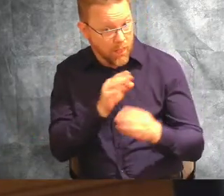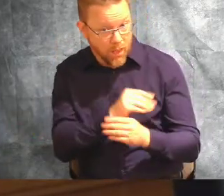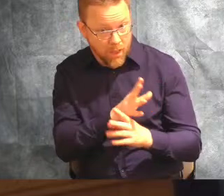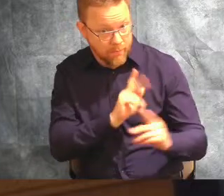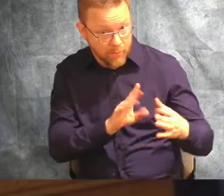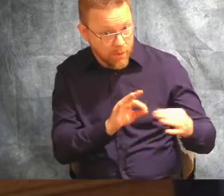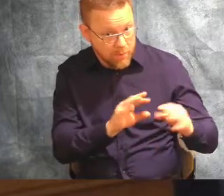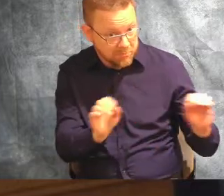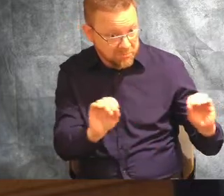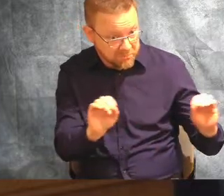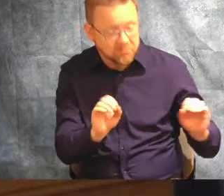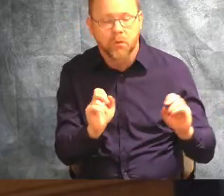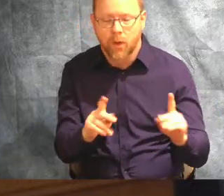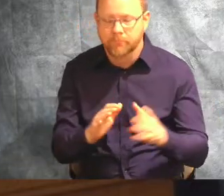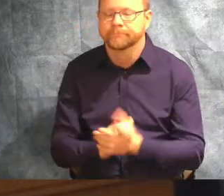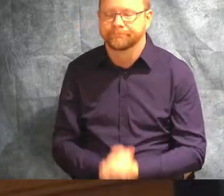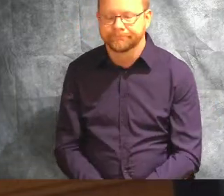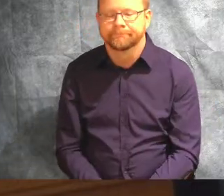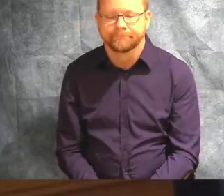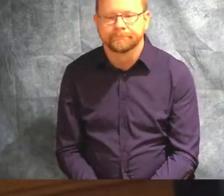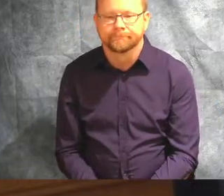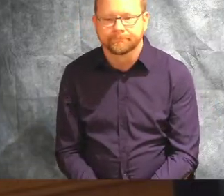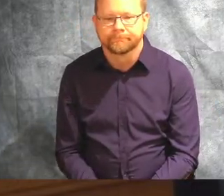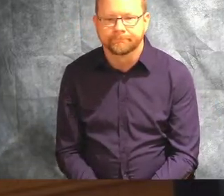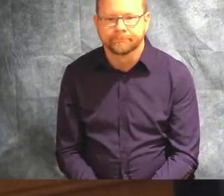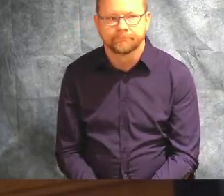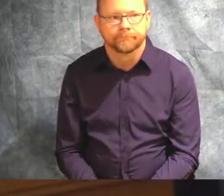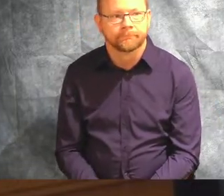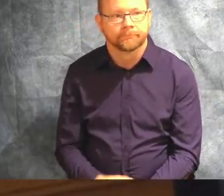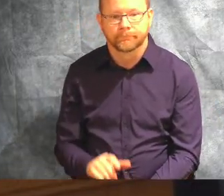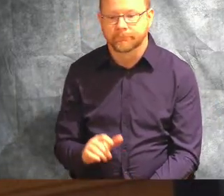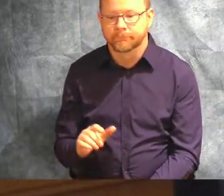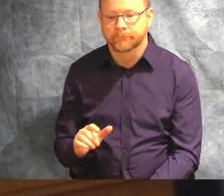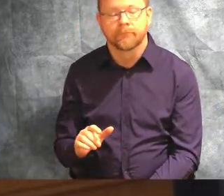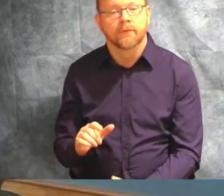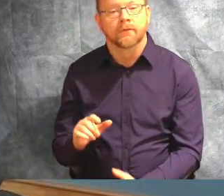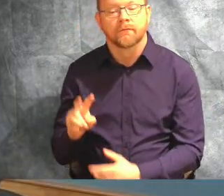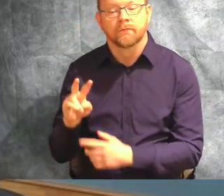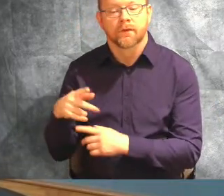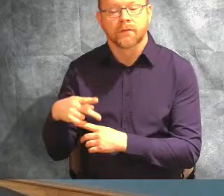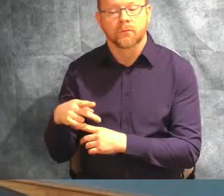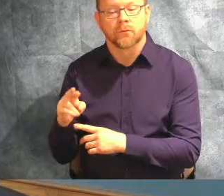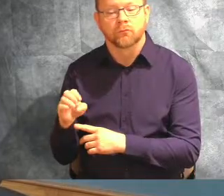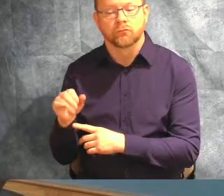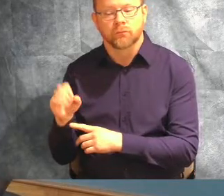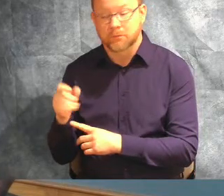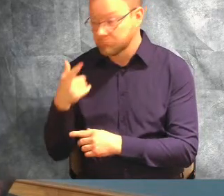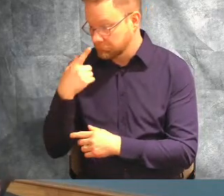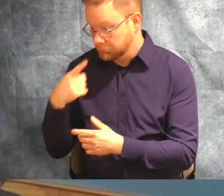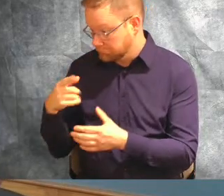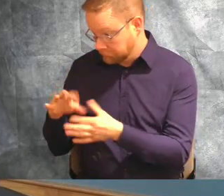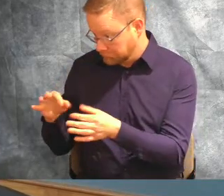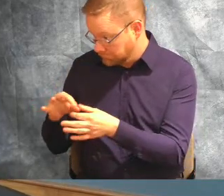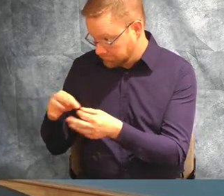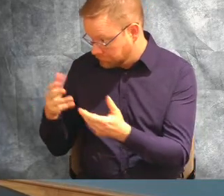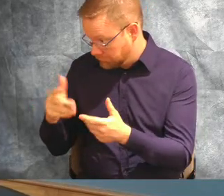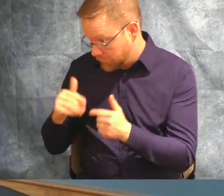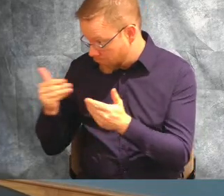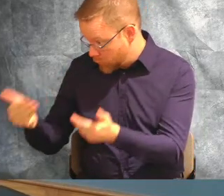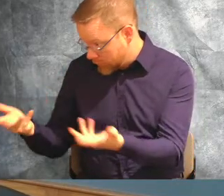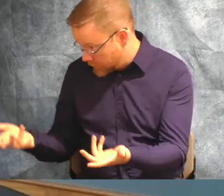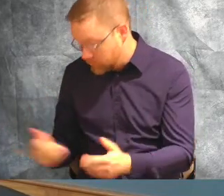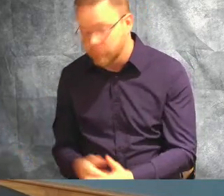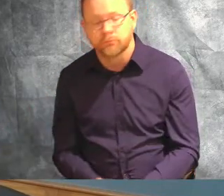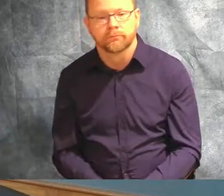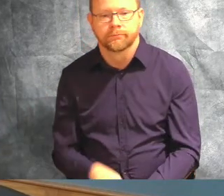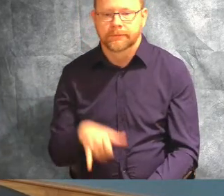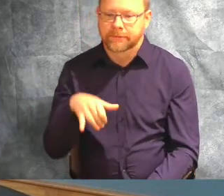No. Okay. So, Commissioner, Vice President Reece, if you have some comments or motions. yes. Thank